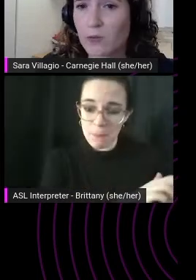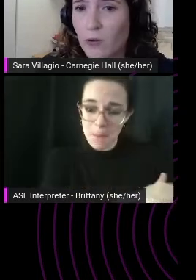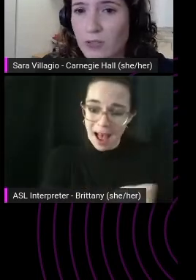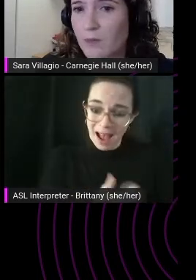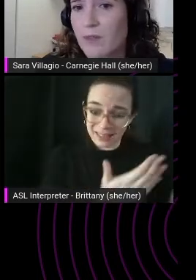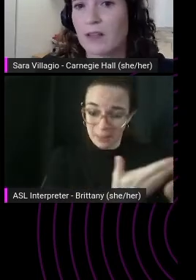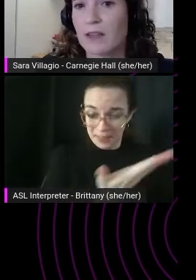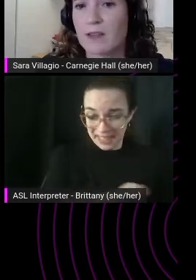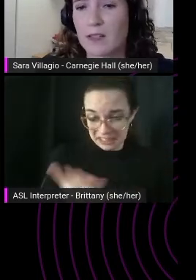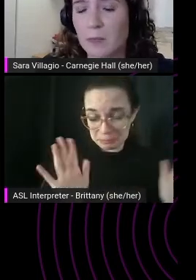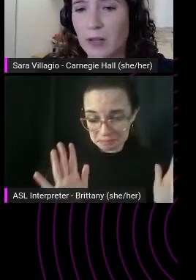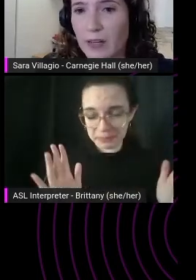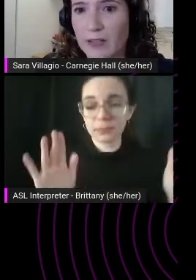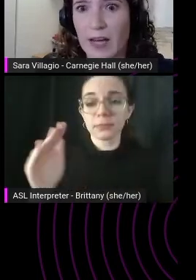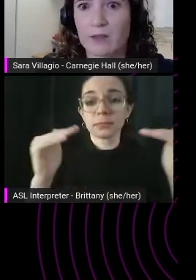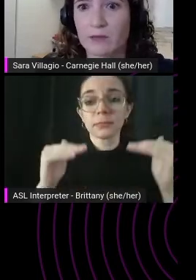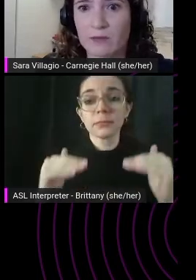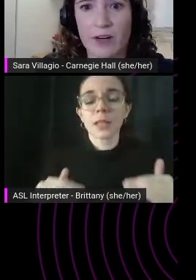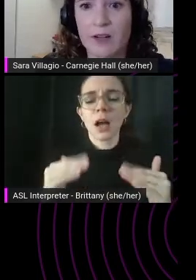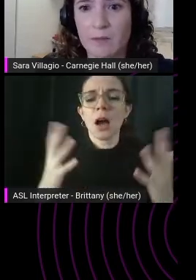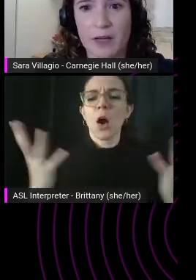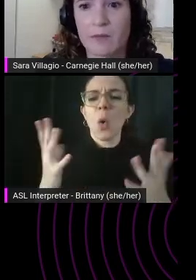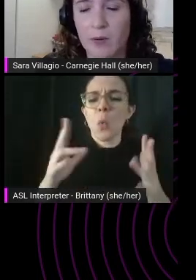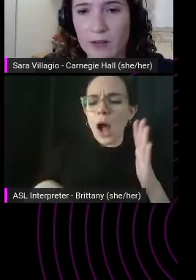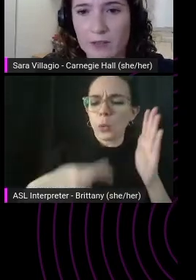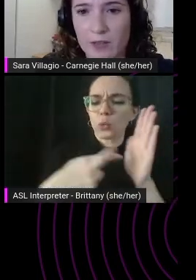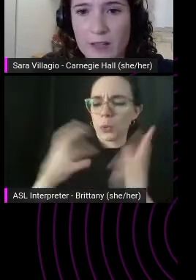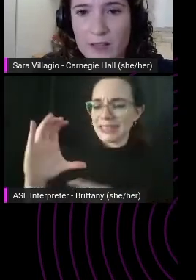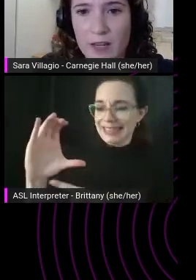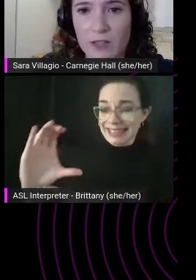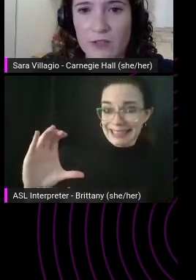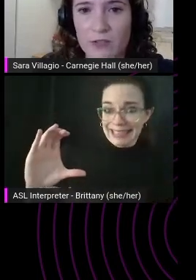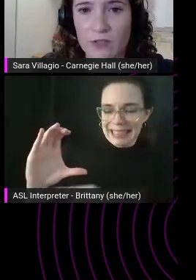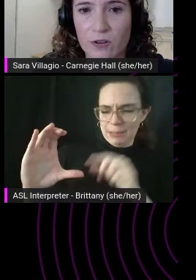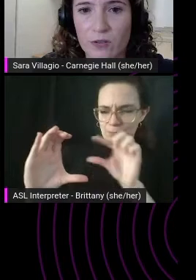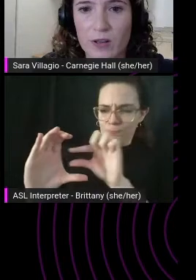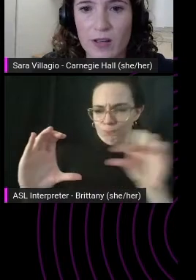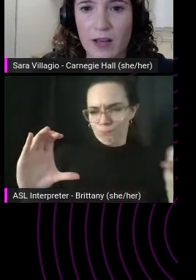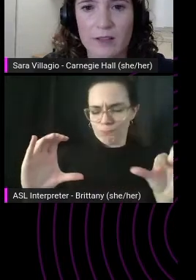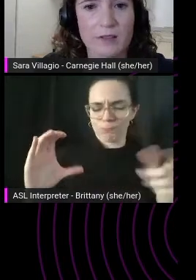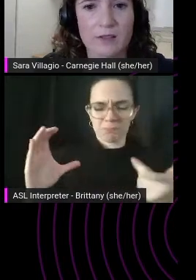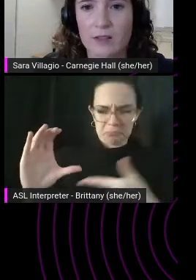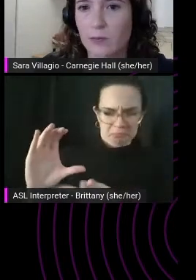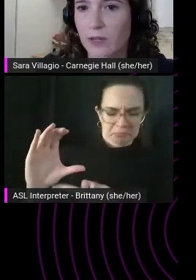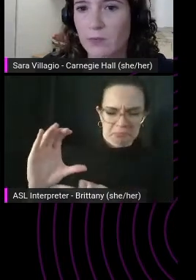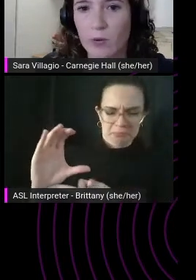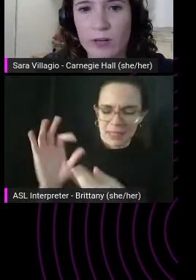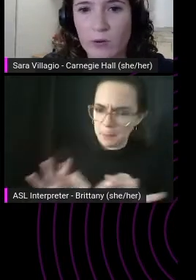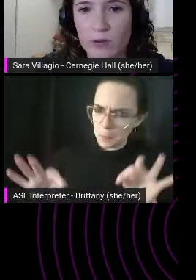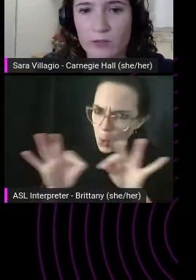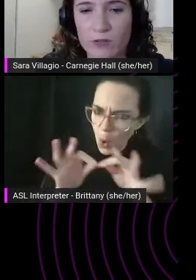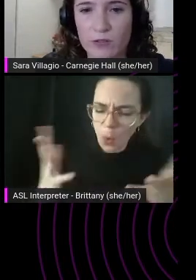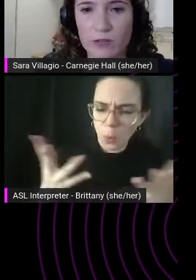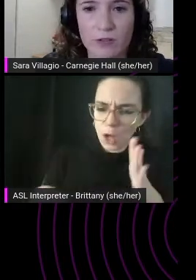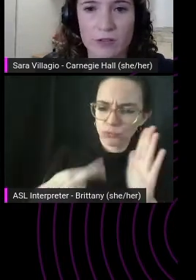What role does something like the C play? It had a very big part for the last 10 years or so. And does it play a supporting role in the future?